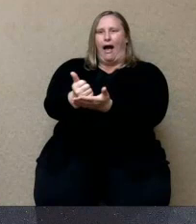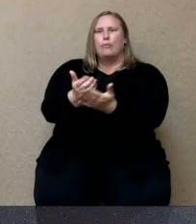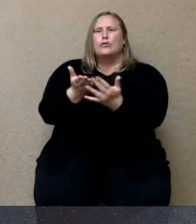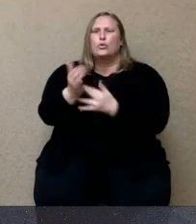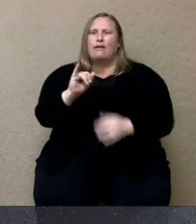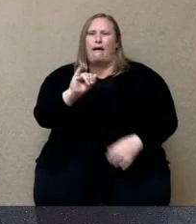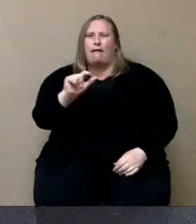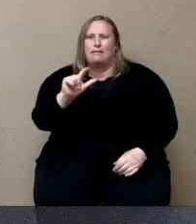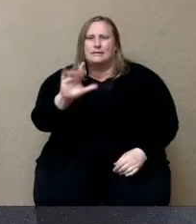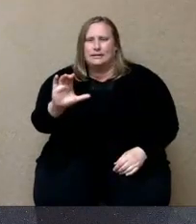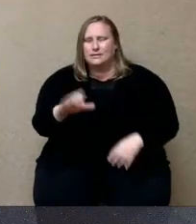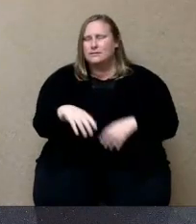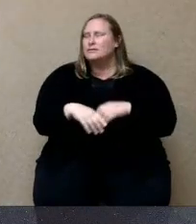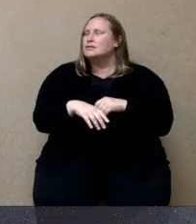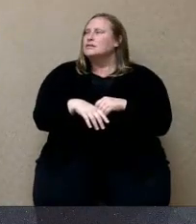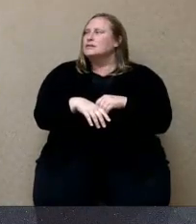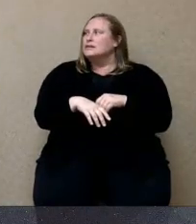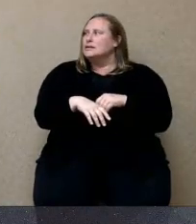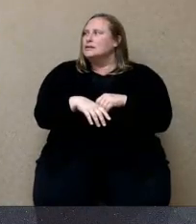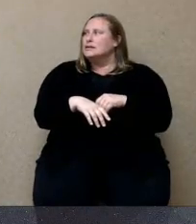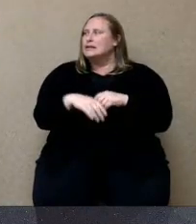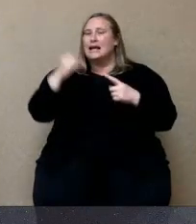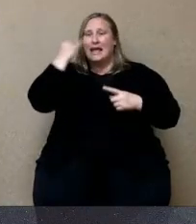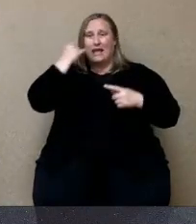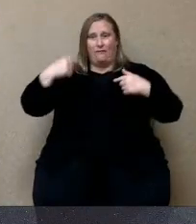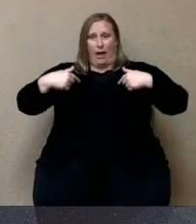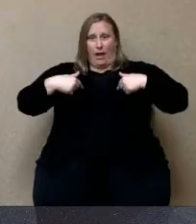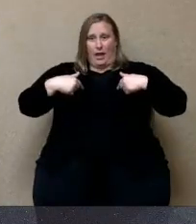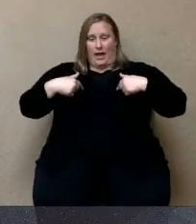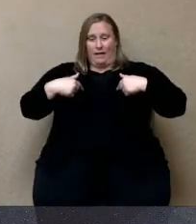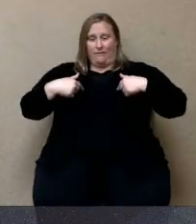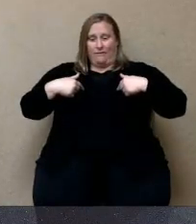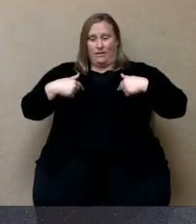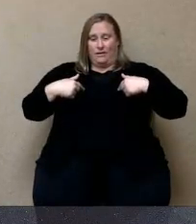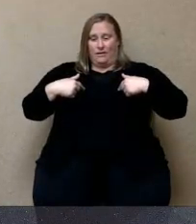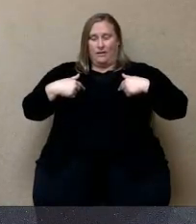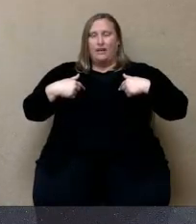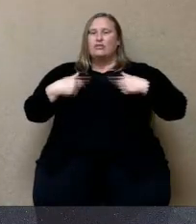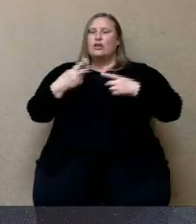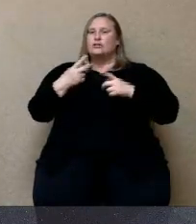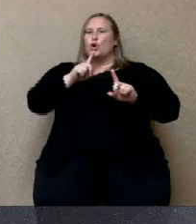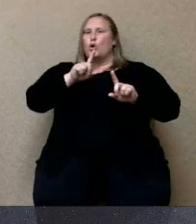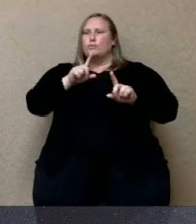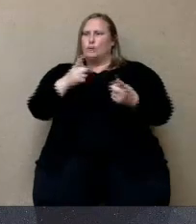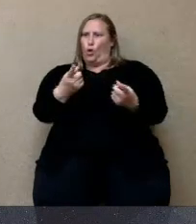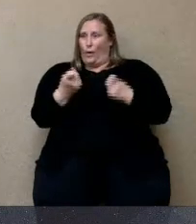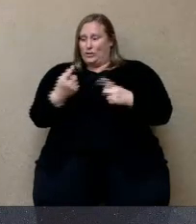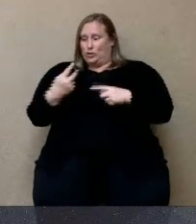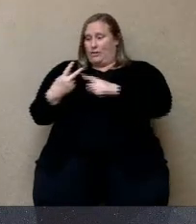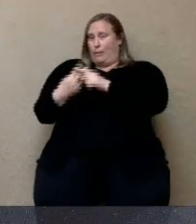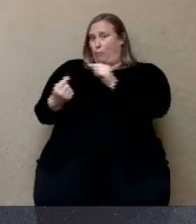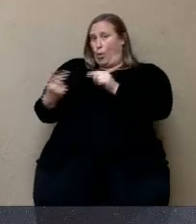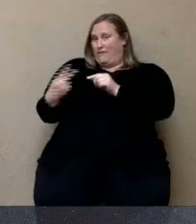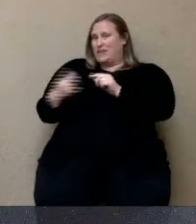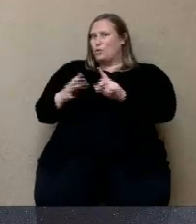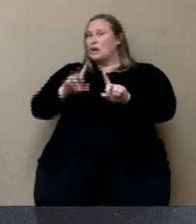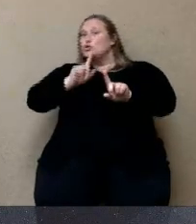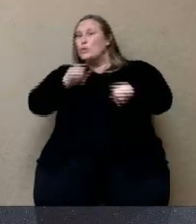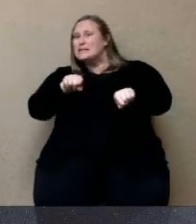question that both of us have something to respond about, I'm going to respond while he's getting his message ready, and then he'll respond, too.